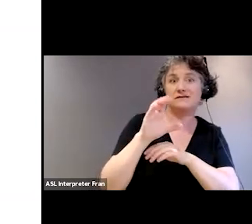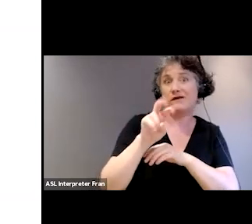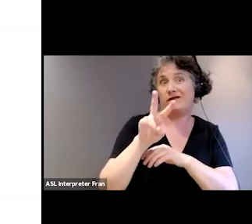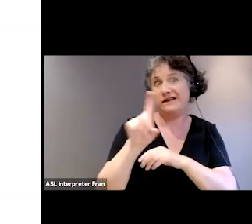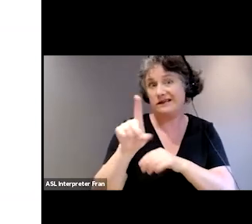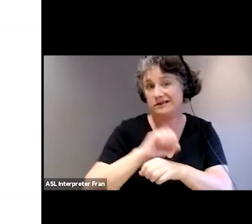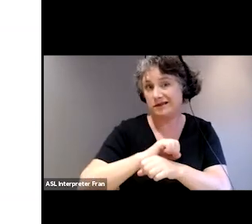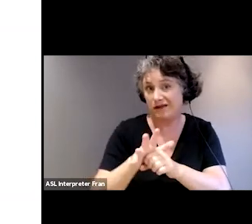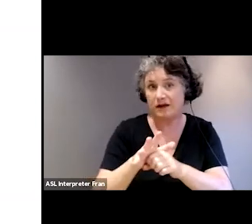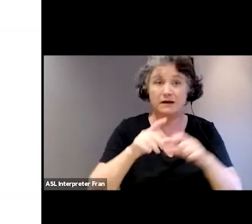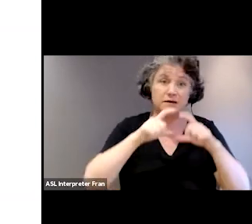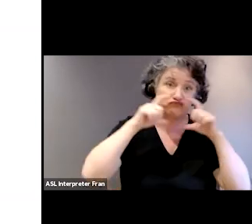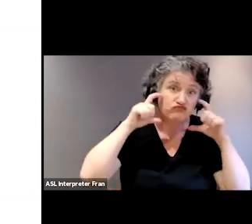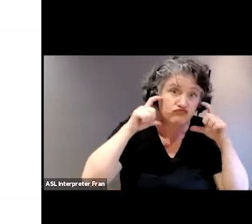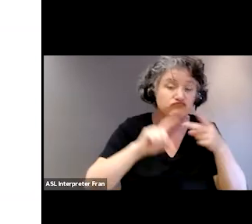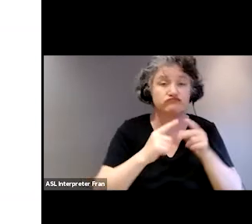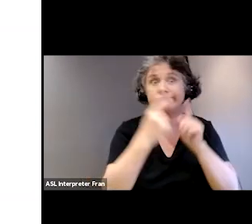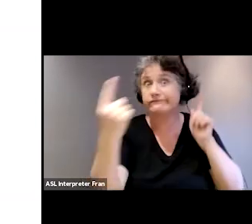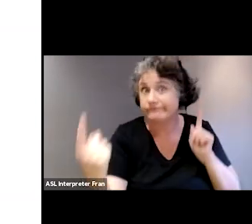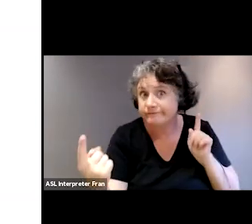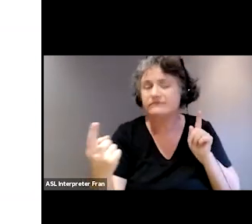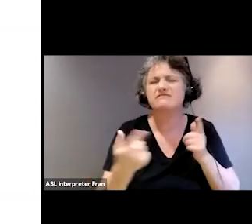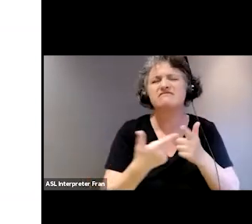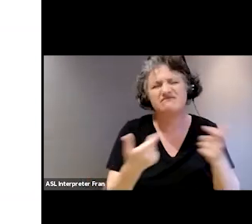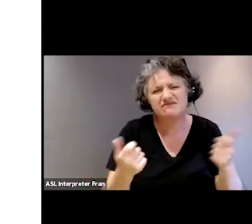table as well as a white woman standing next to a vaccine syringe. In the title is